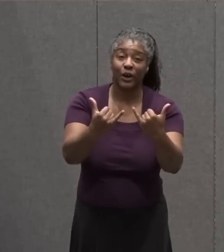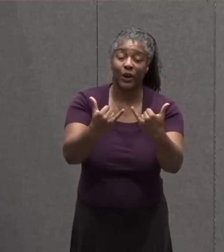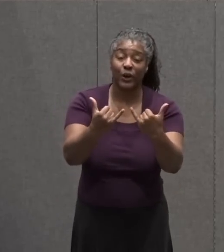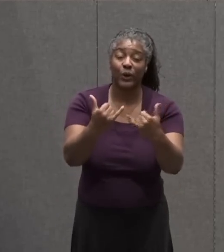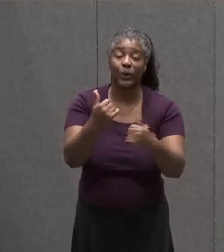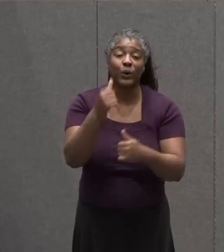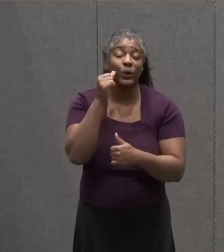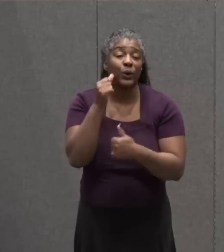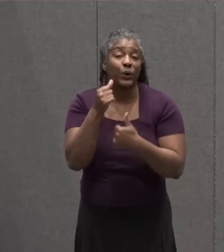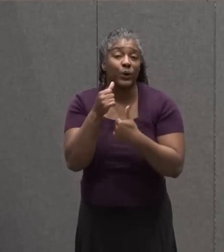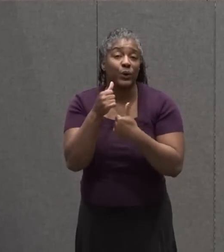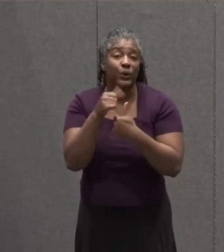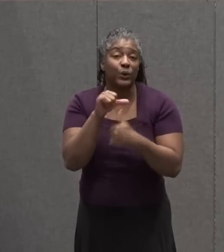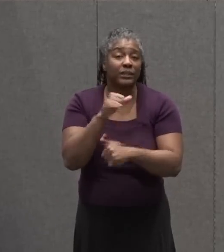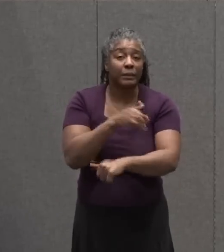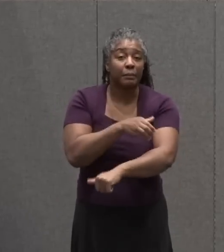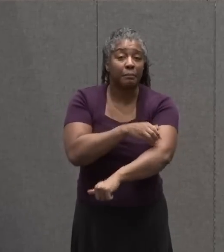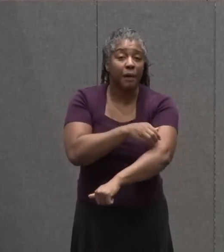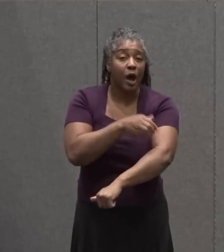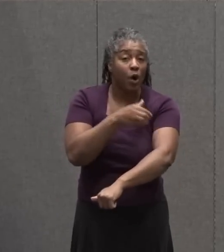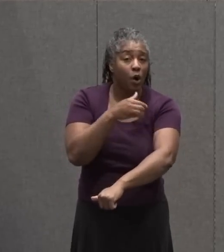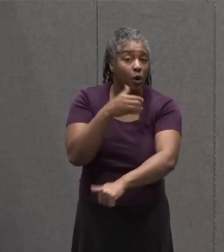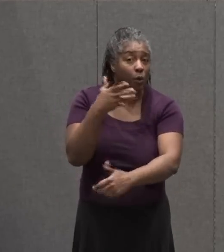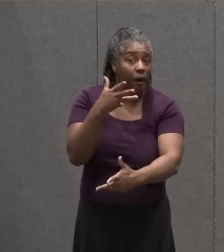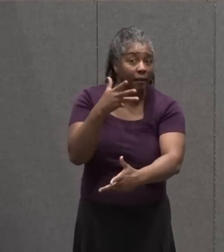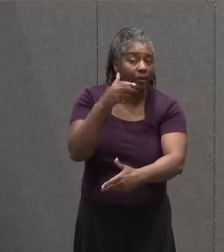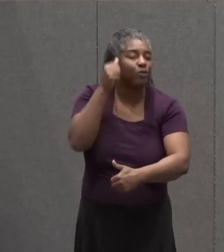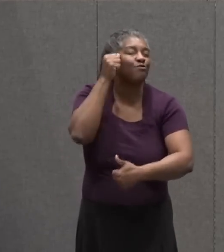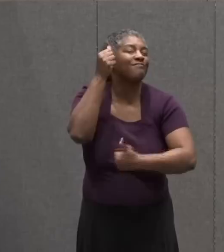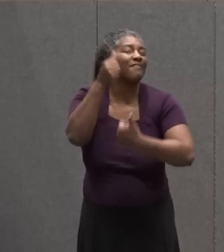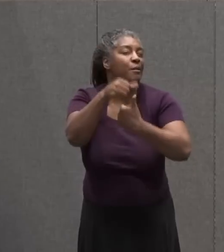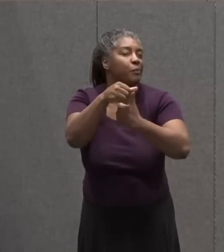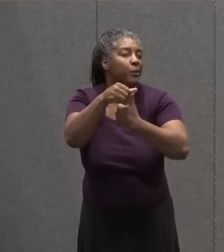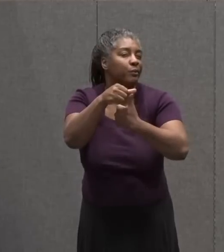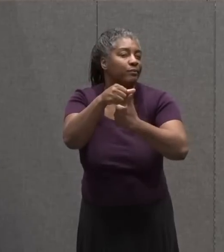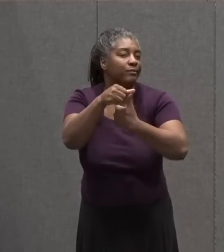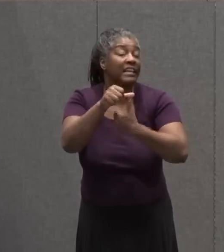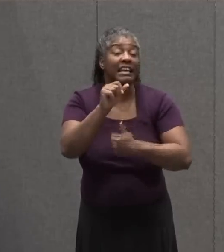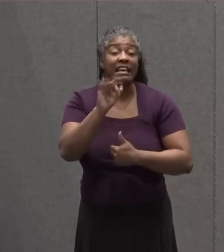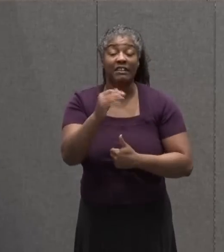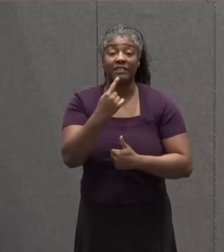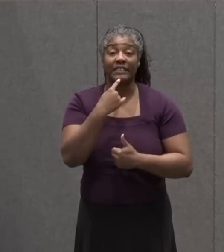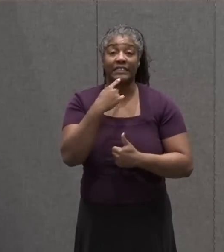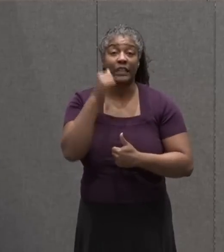Every time I say, remember power, we're going to put two fingers